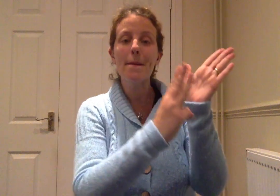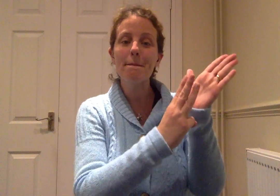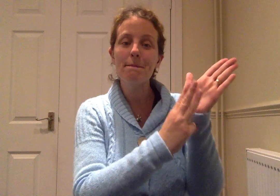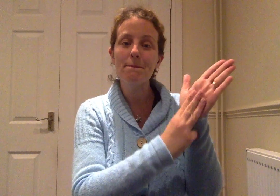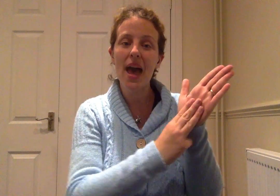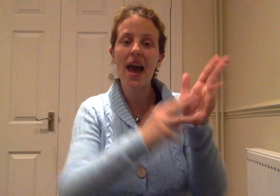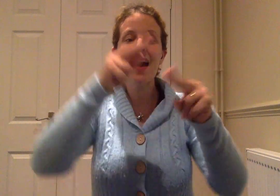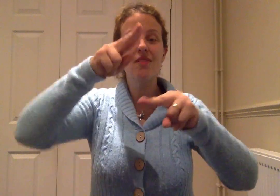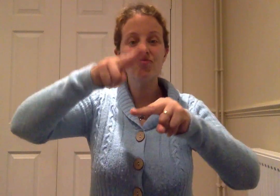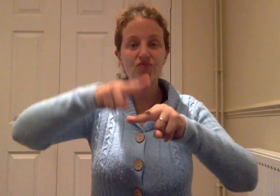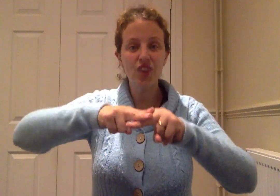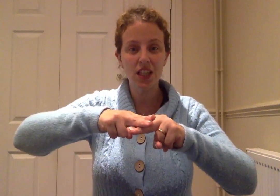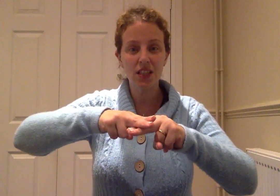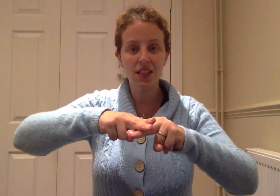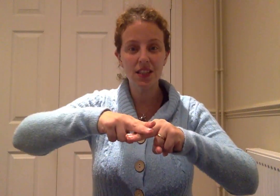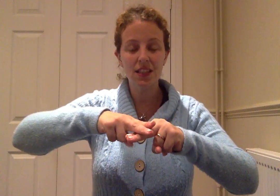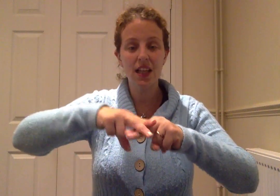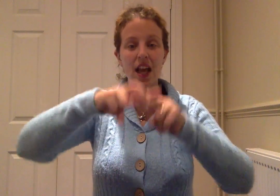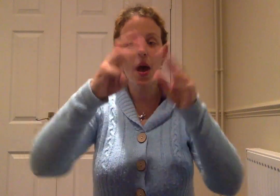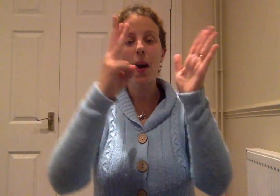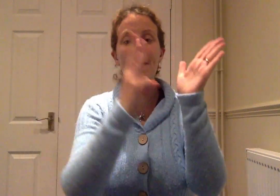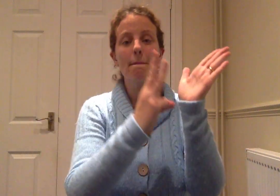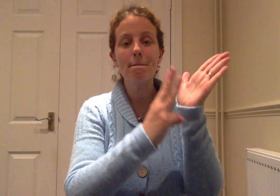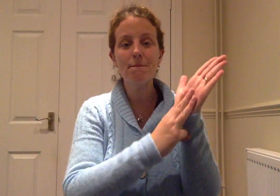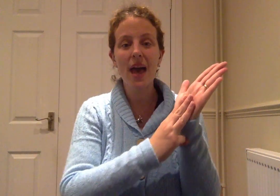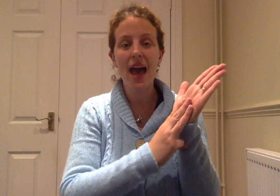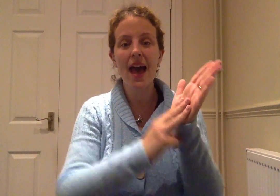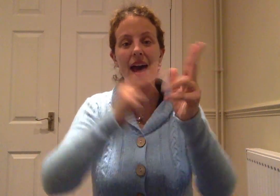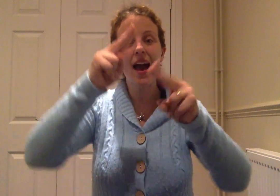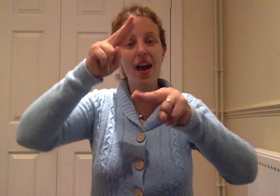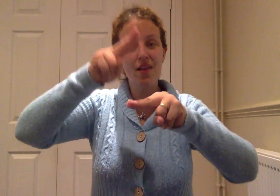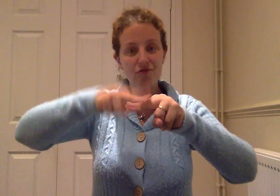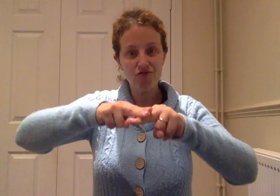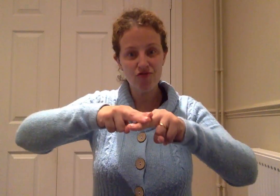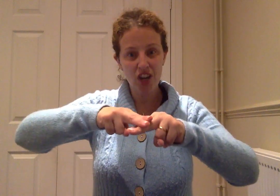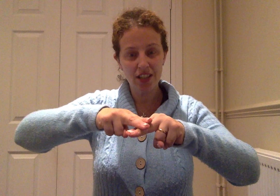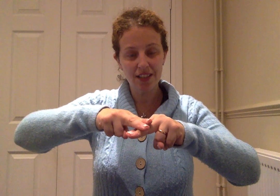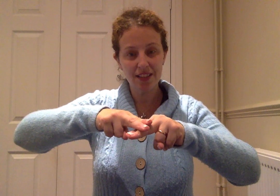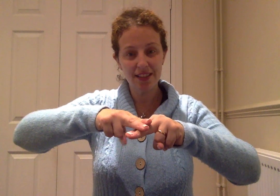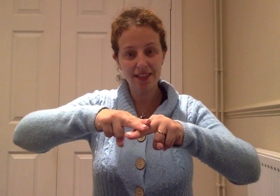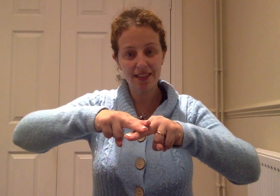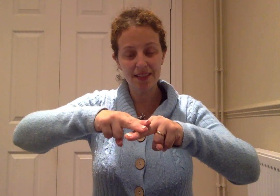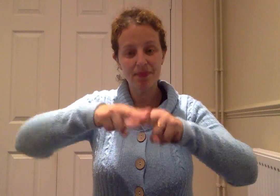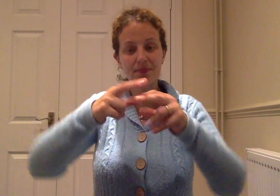Parents